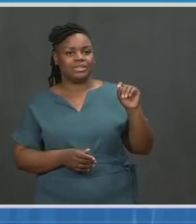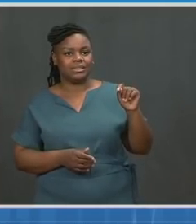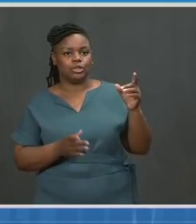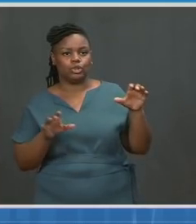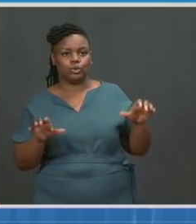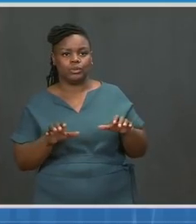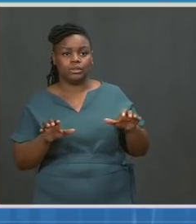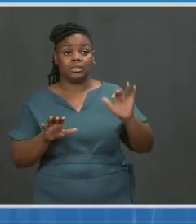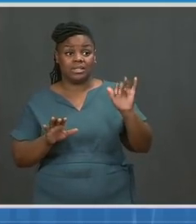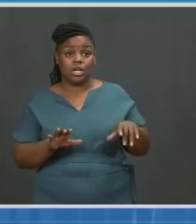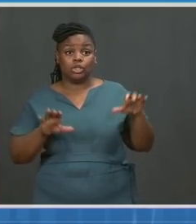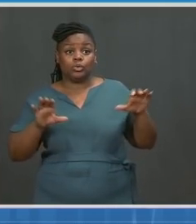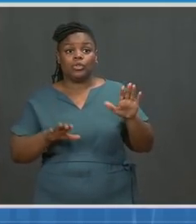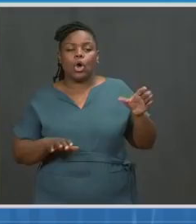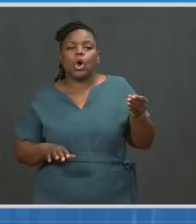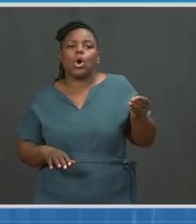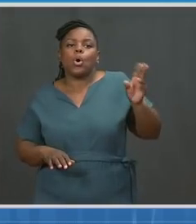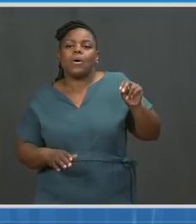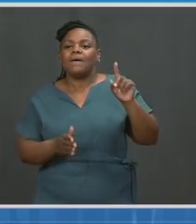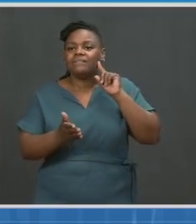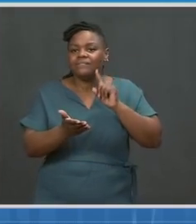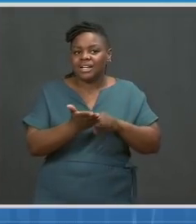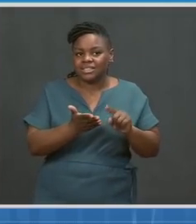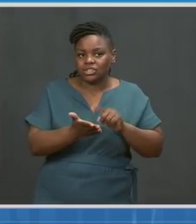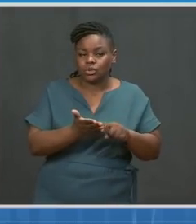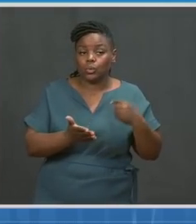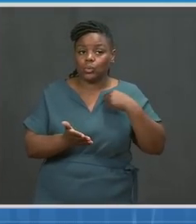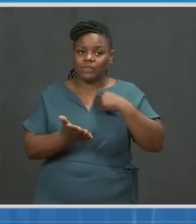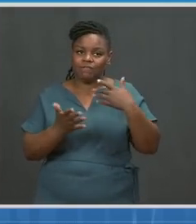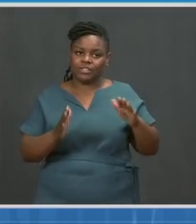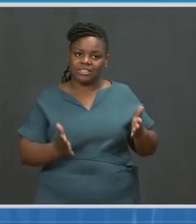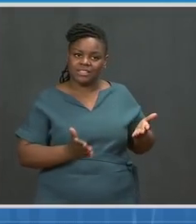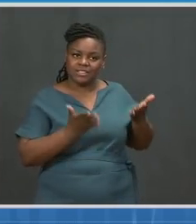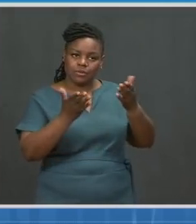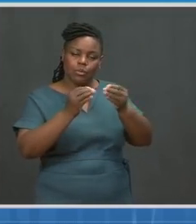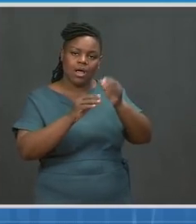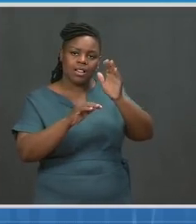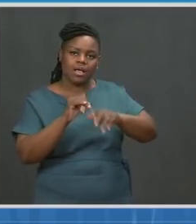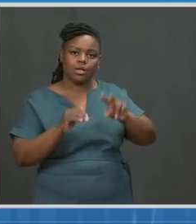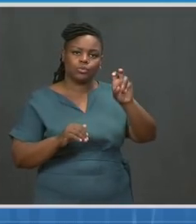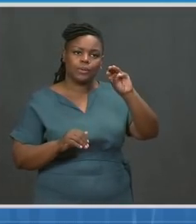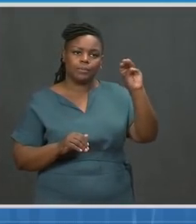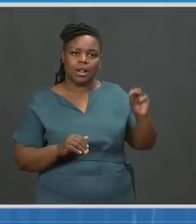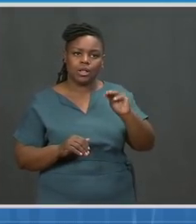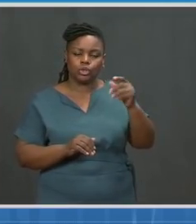What I will say is we've delivered over 200 million doses of vaccine -- of these vaccines.